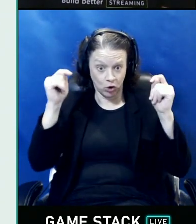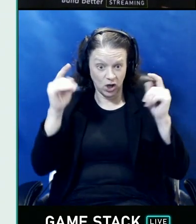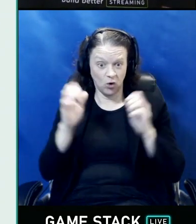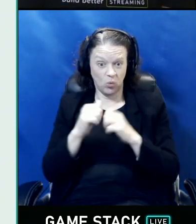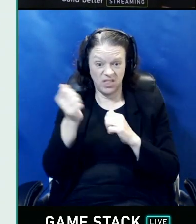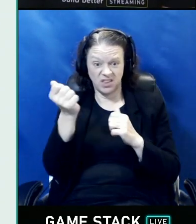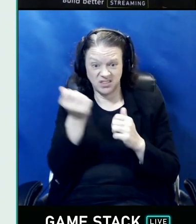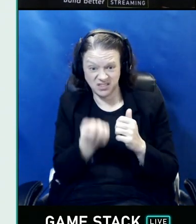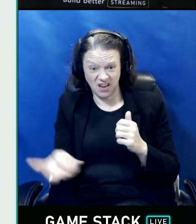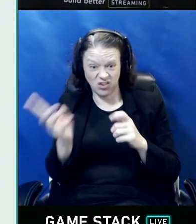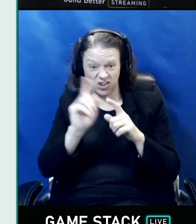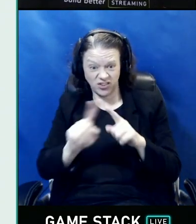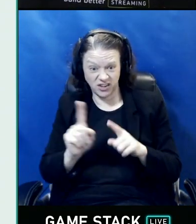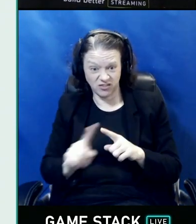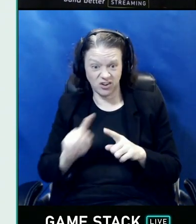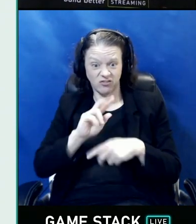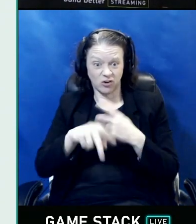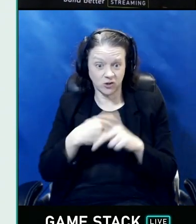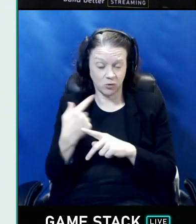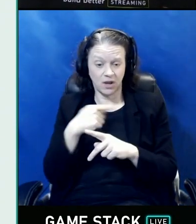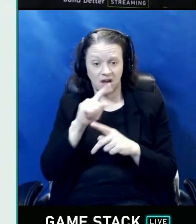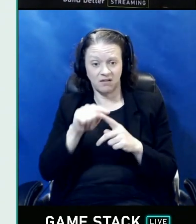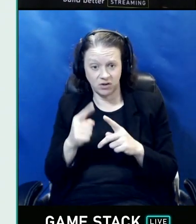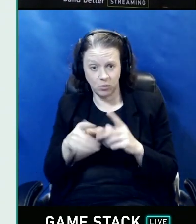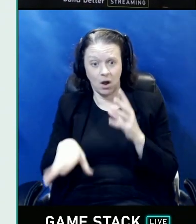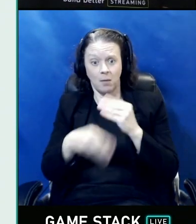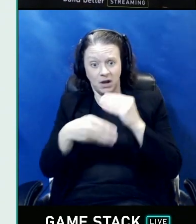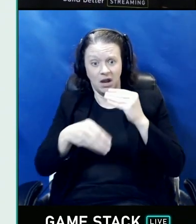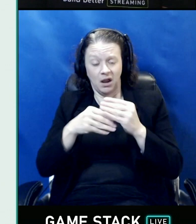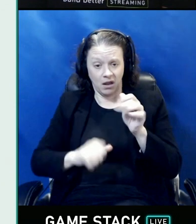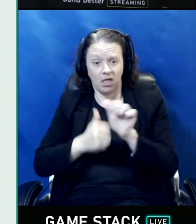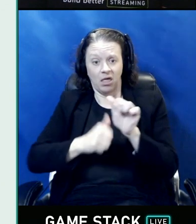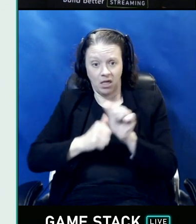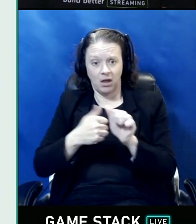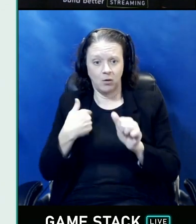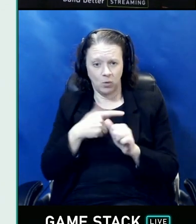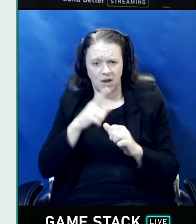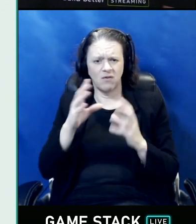it's just that much extra friction to get those changes pushed through.